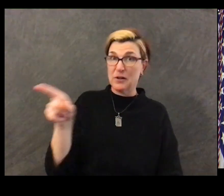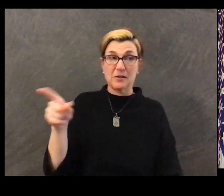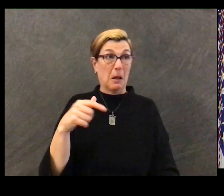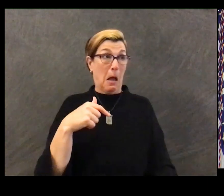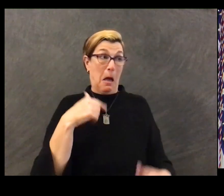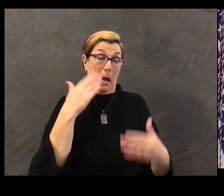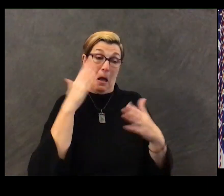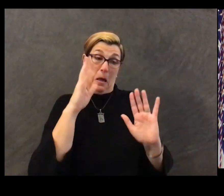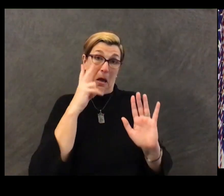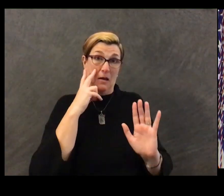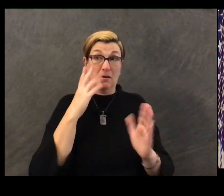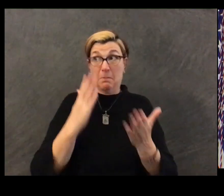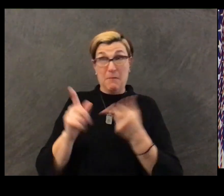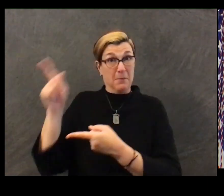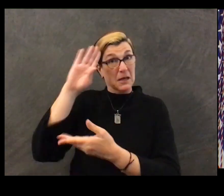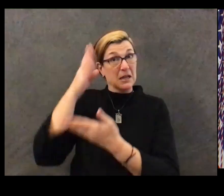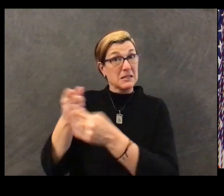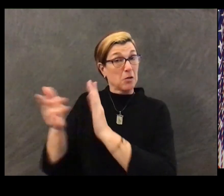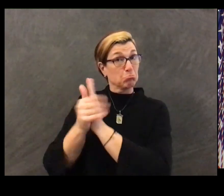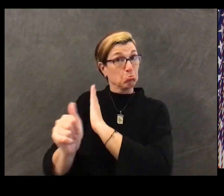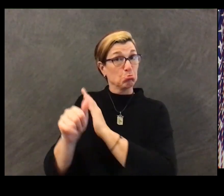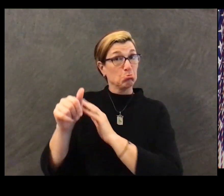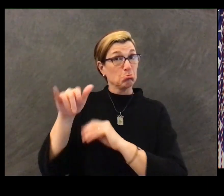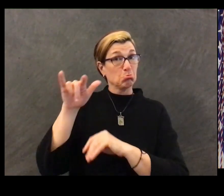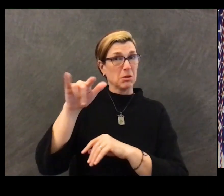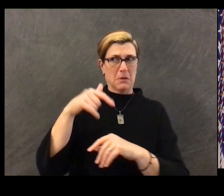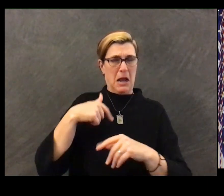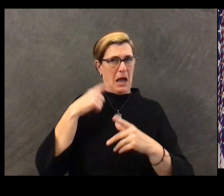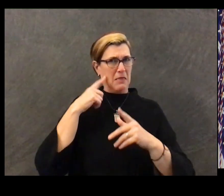from what I hear I don't know if I'd want him to be because it is it's